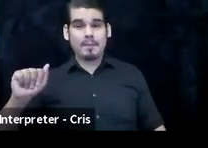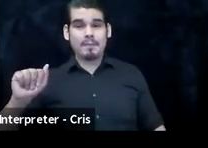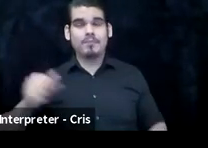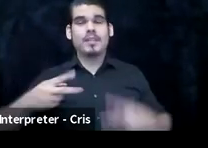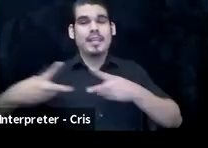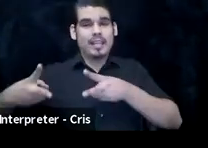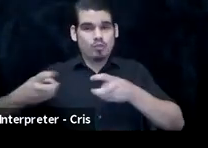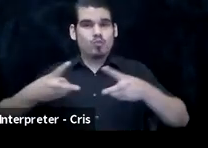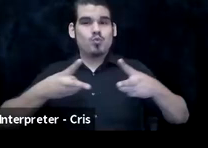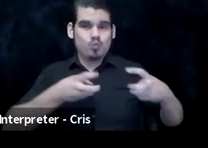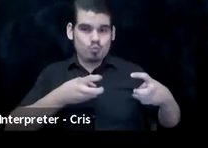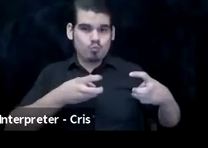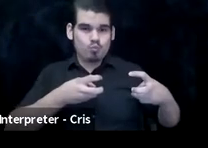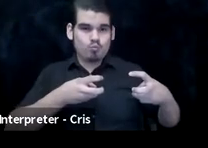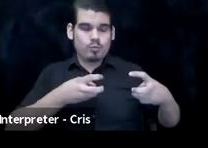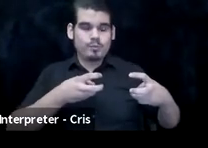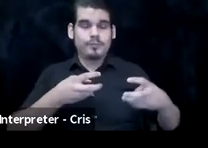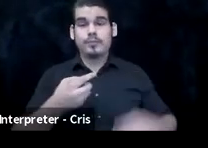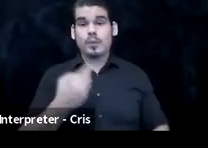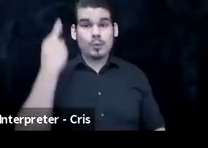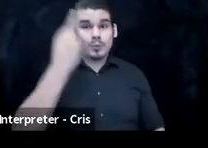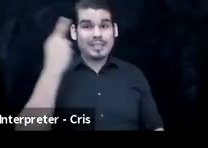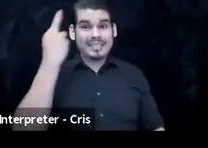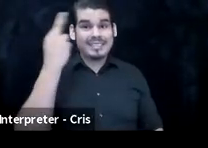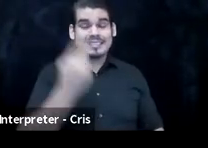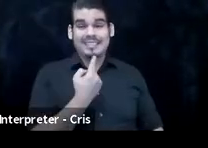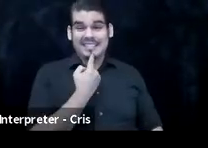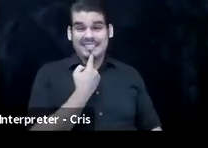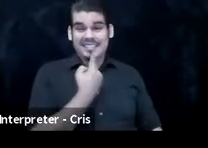CCSF, Delegate Chung: But but i'm just i'm just stating that as something that perhaps we can revisit.